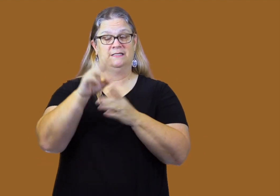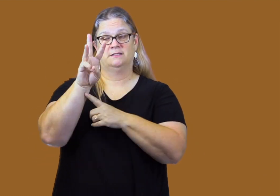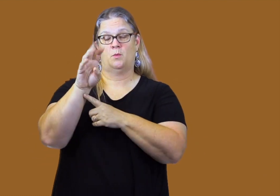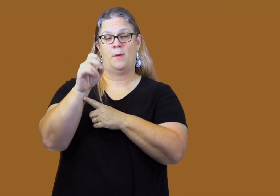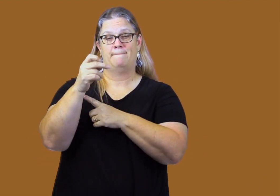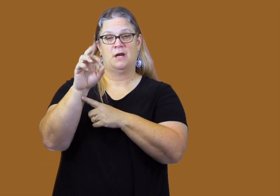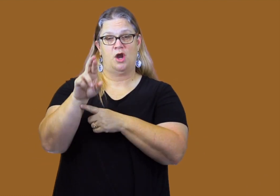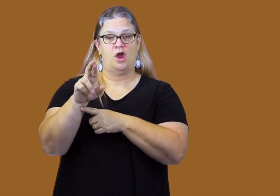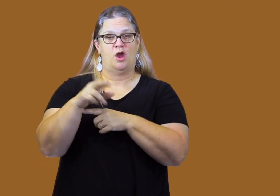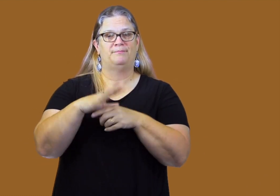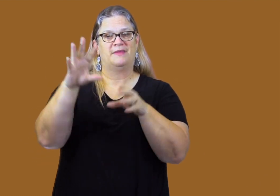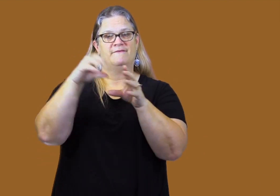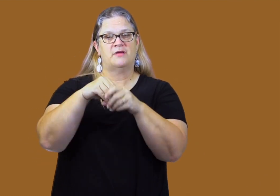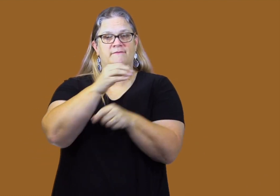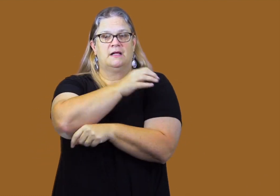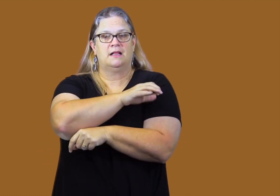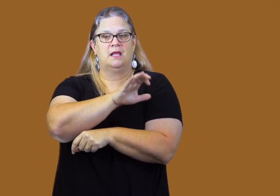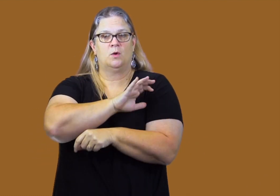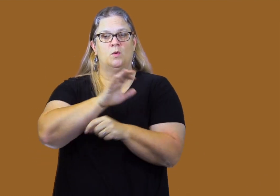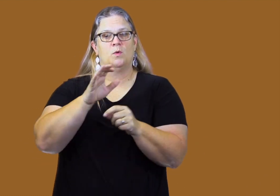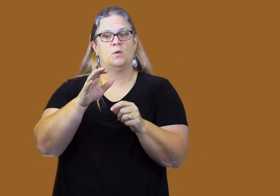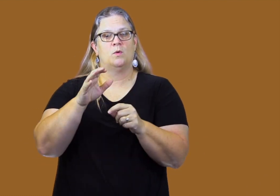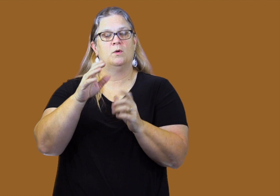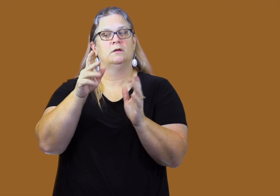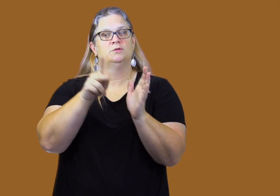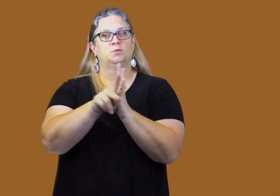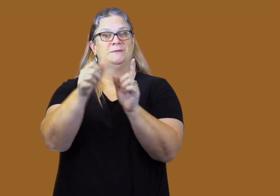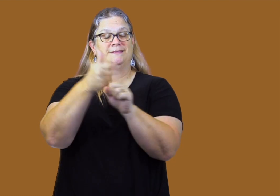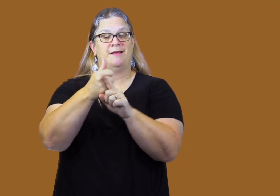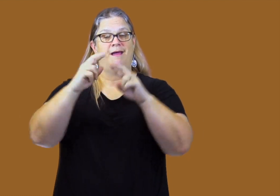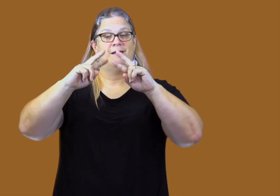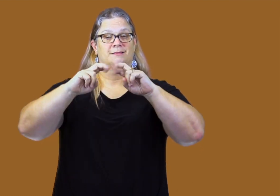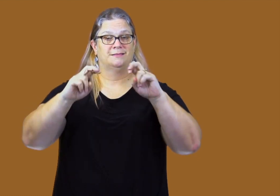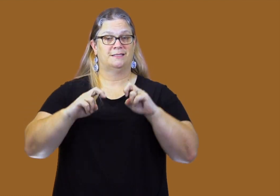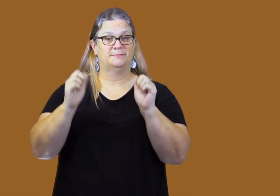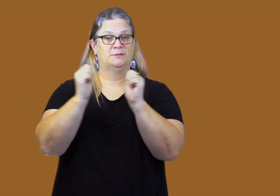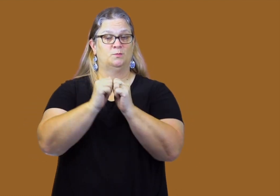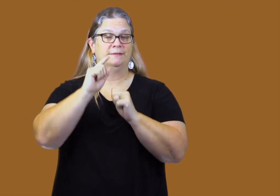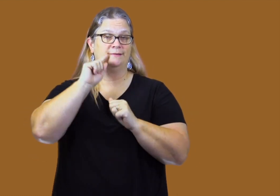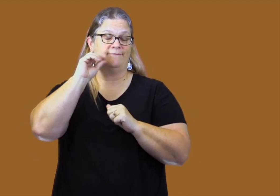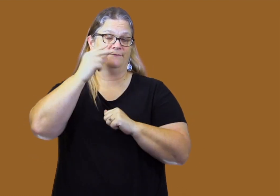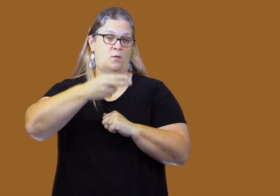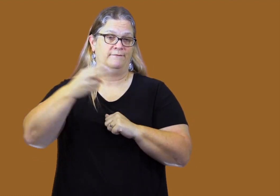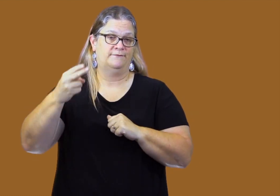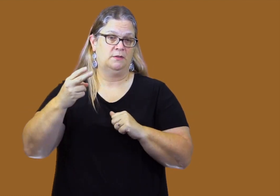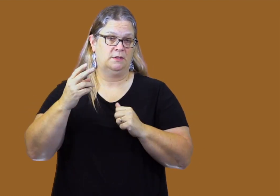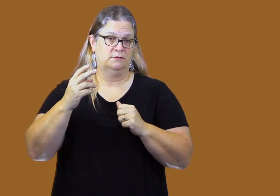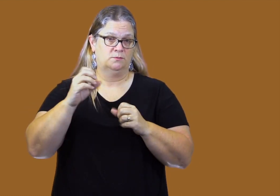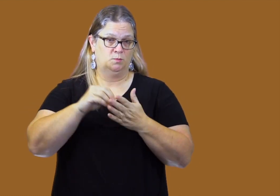with you this webinar involving clinical suicide assessments with deaf and hard of hearing students.